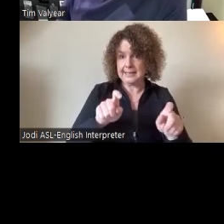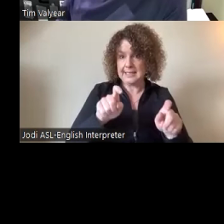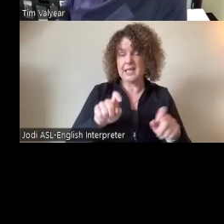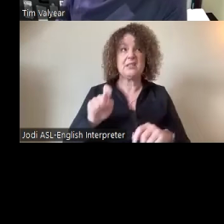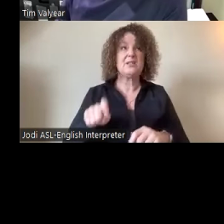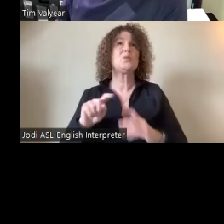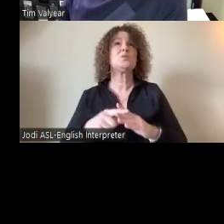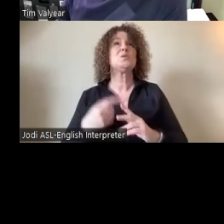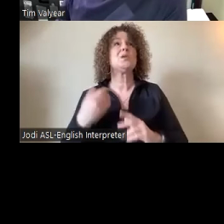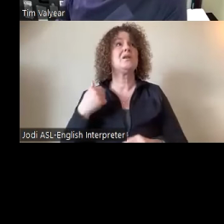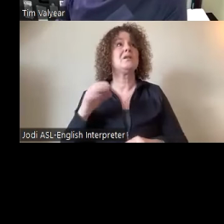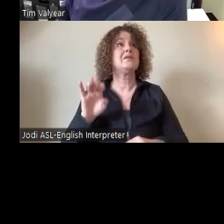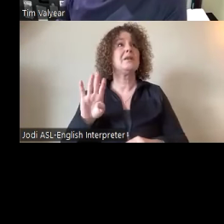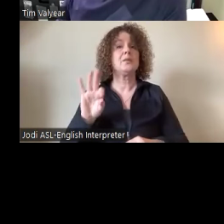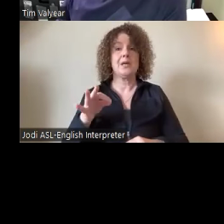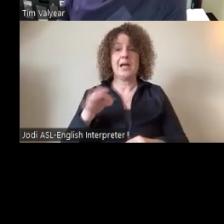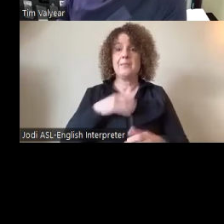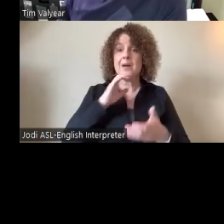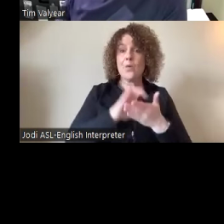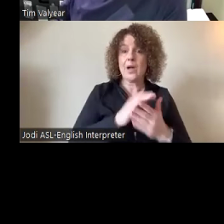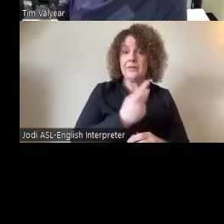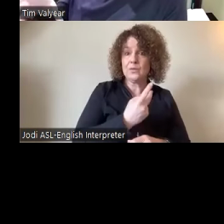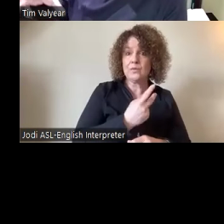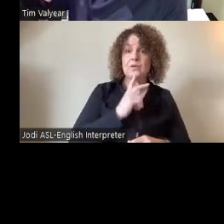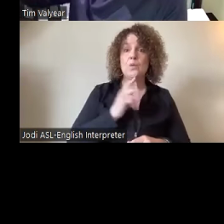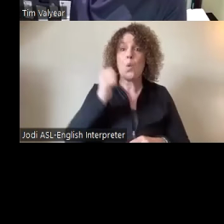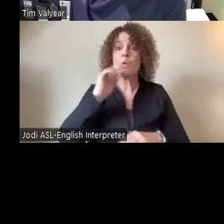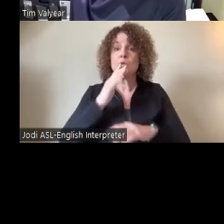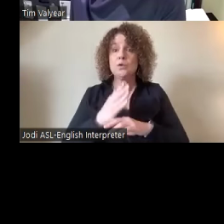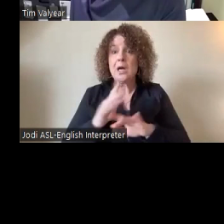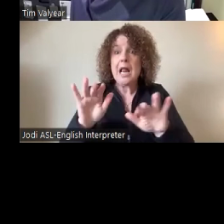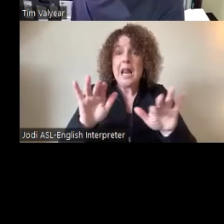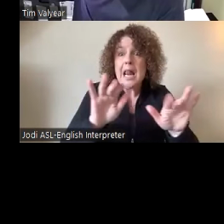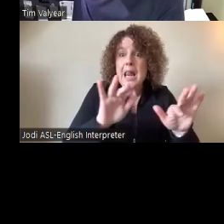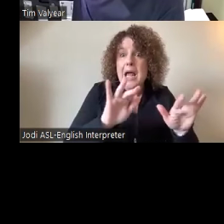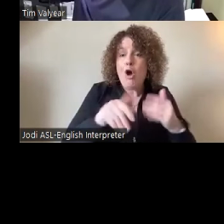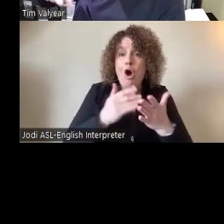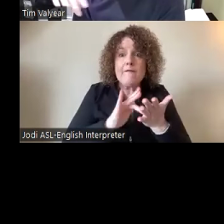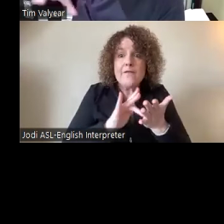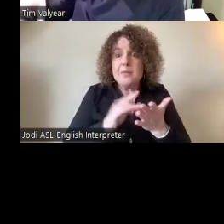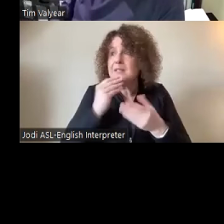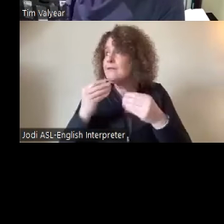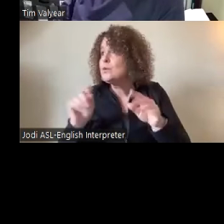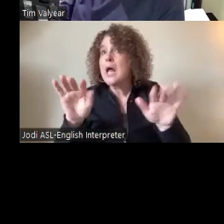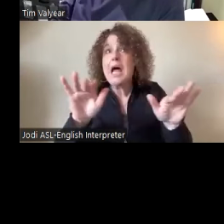there is no right or wrong answer for rapid antigen testing. They were supposed to start February 9th. My wife